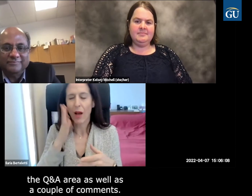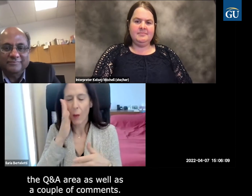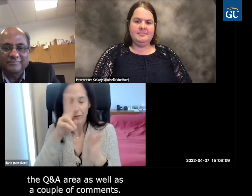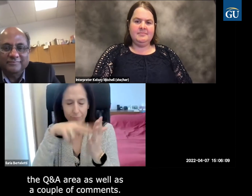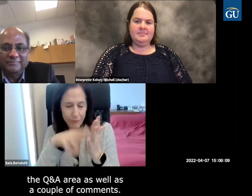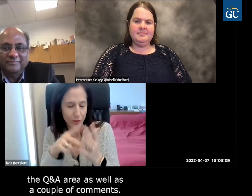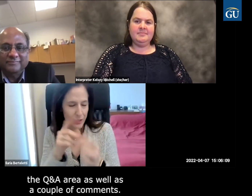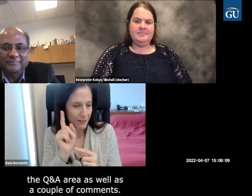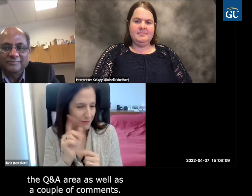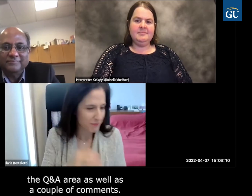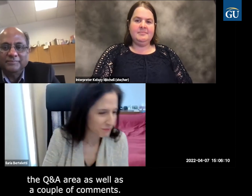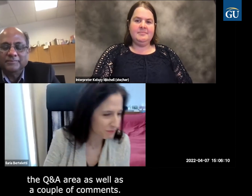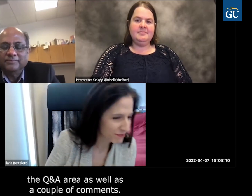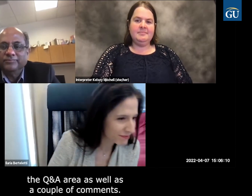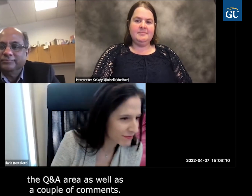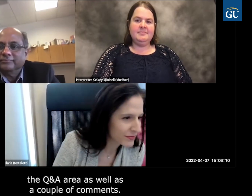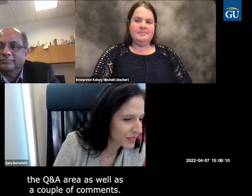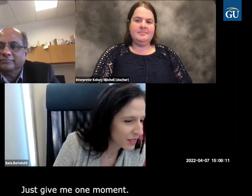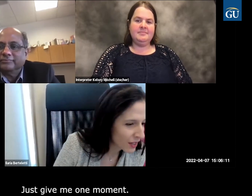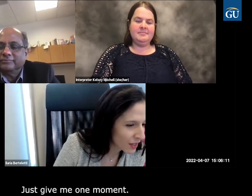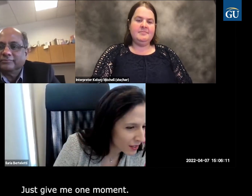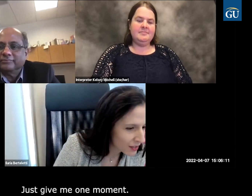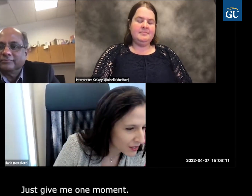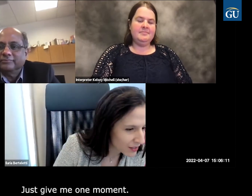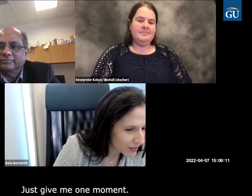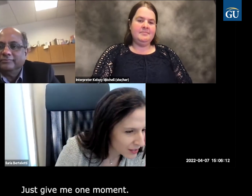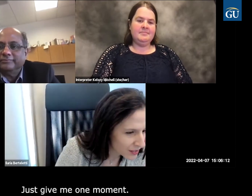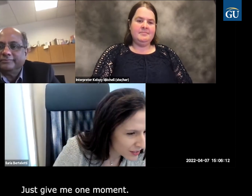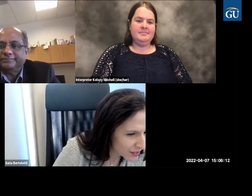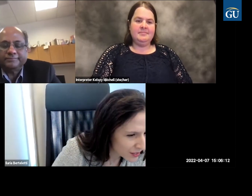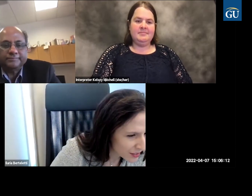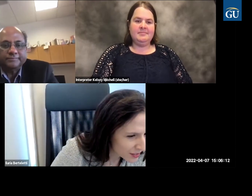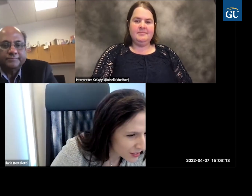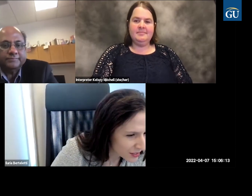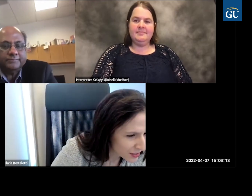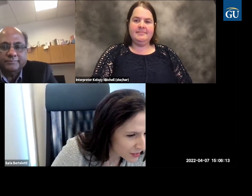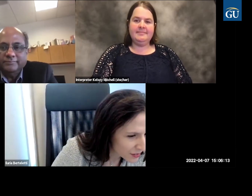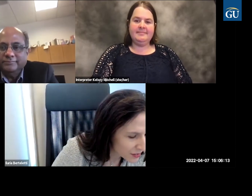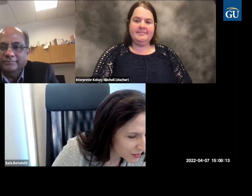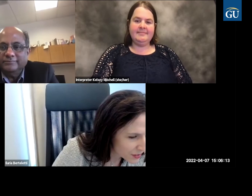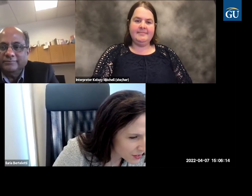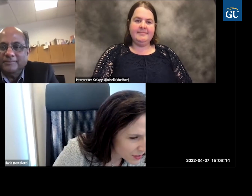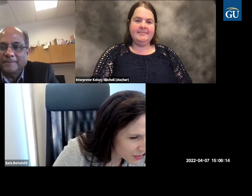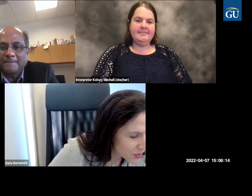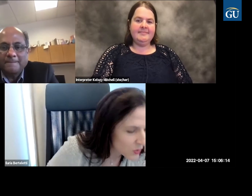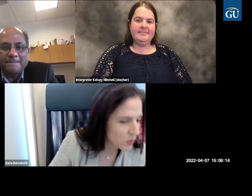as well as a couple of comments just give me one moment